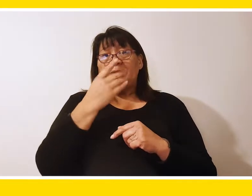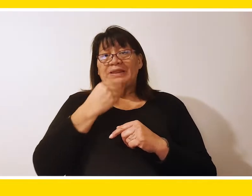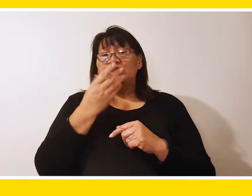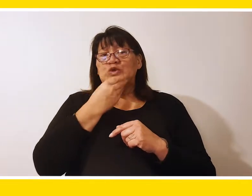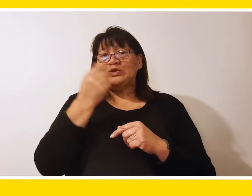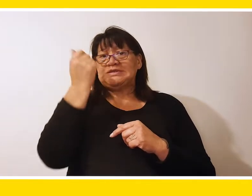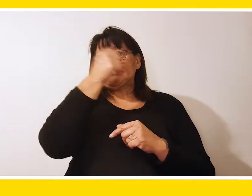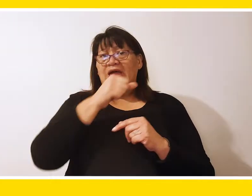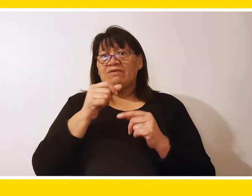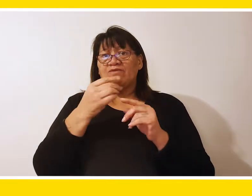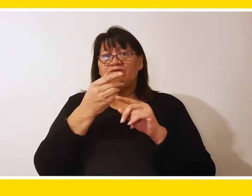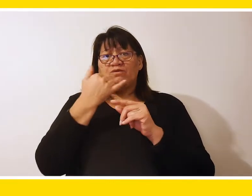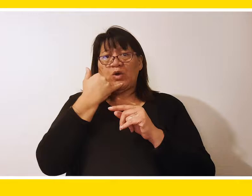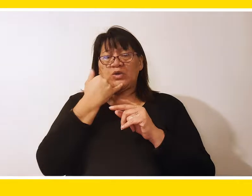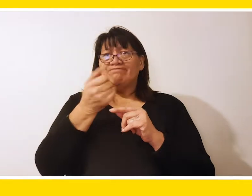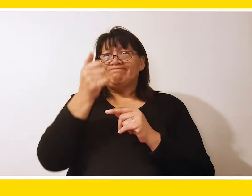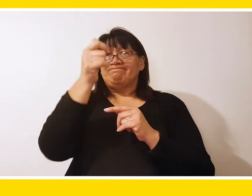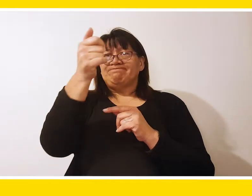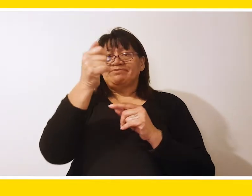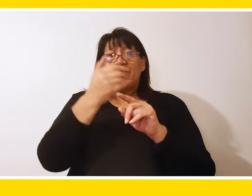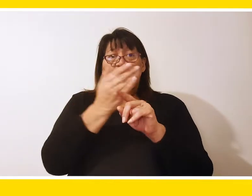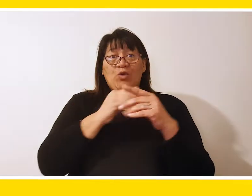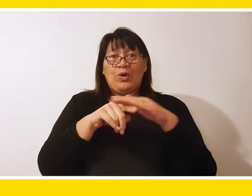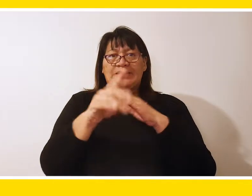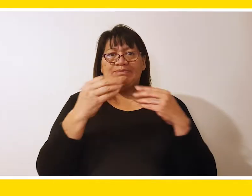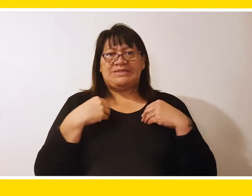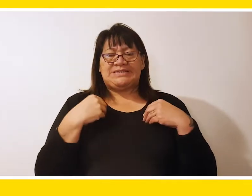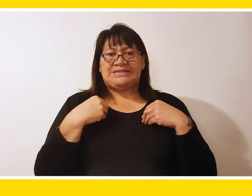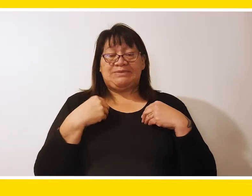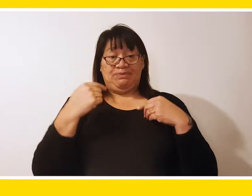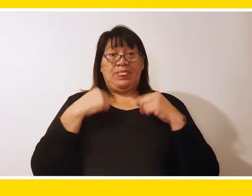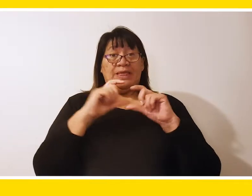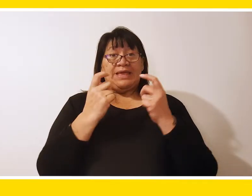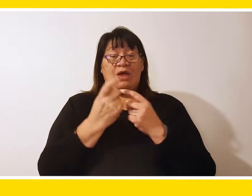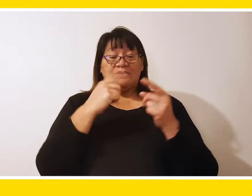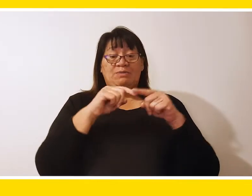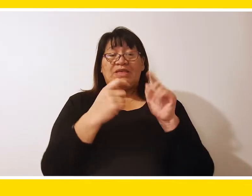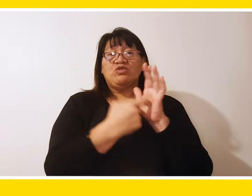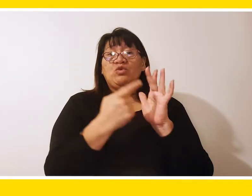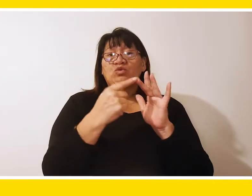with their smartphone on entry. As I've mentioned before, the council has partnered with the Rippl app,